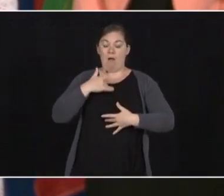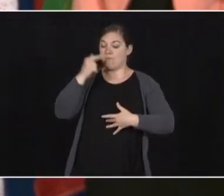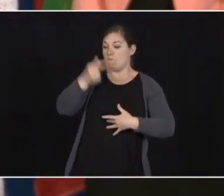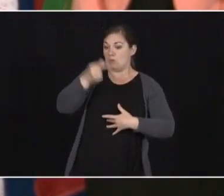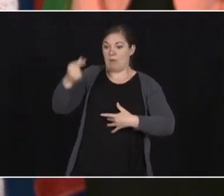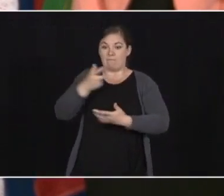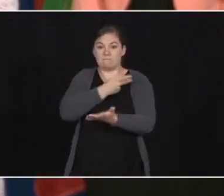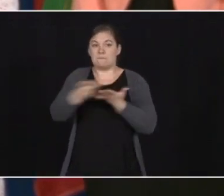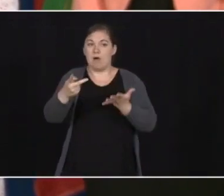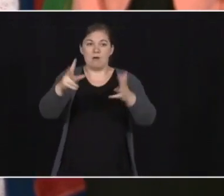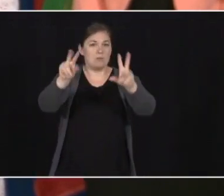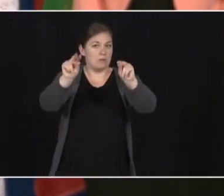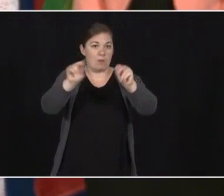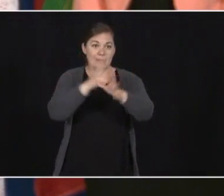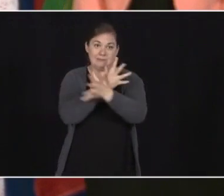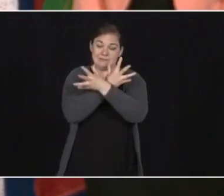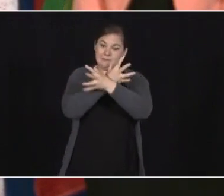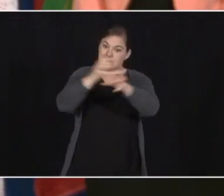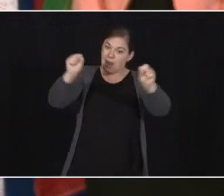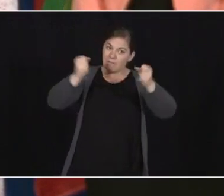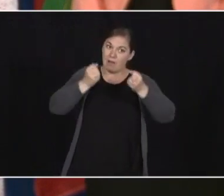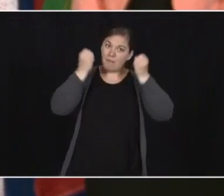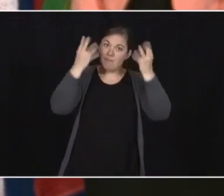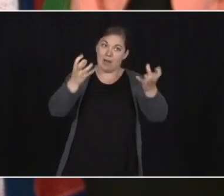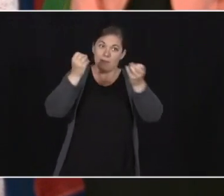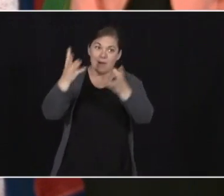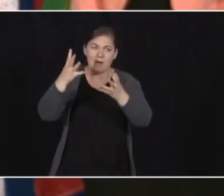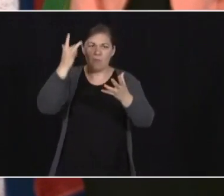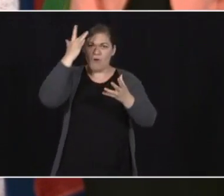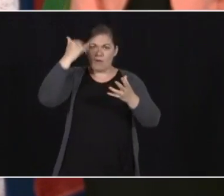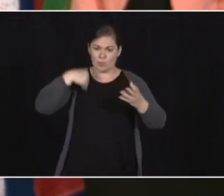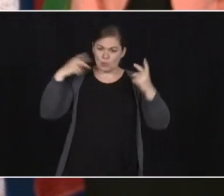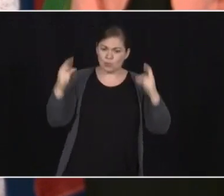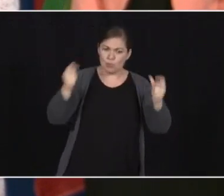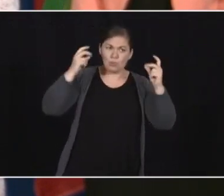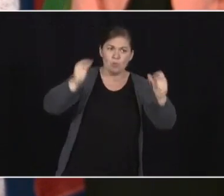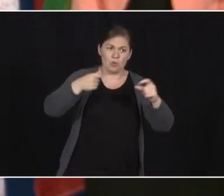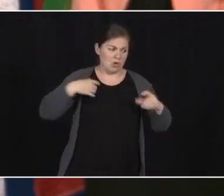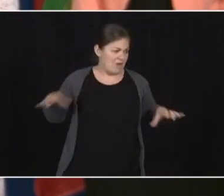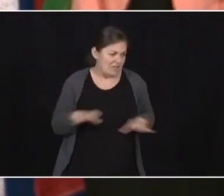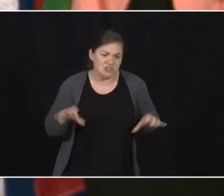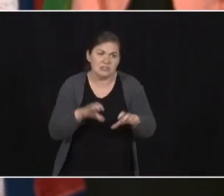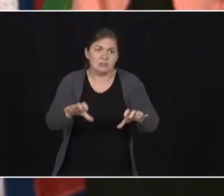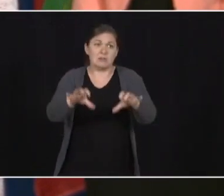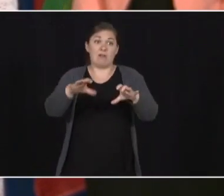failed to seniors, we shaved a lot of lives by doing what we did.